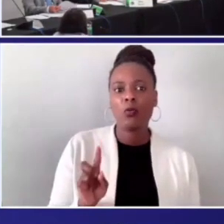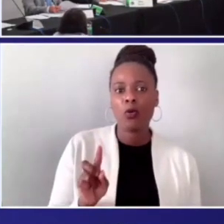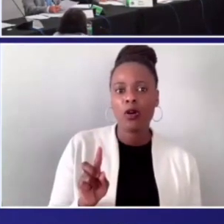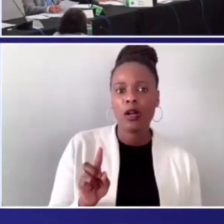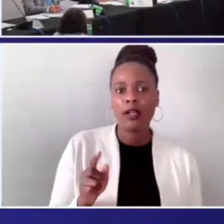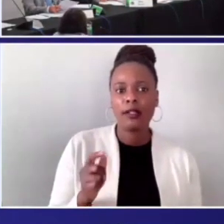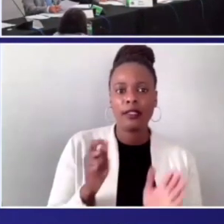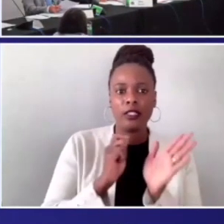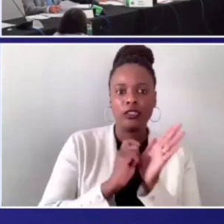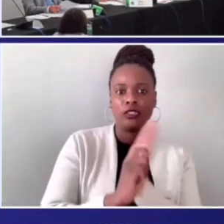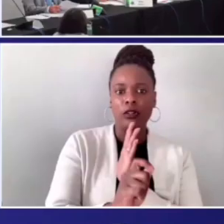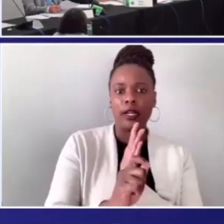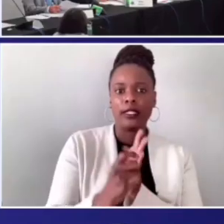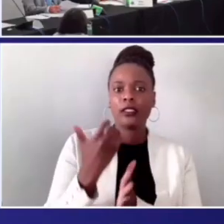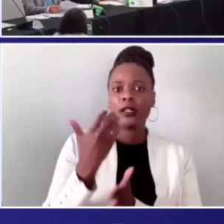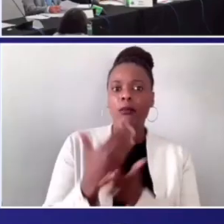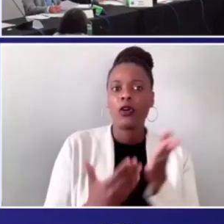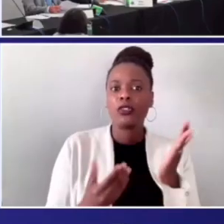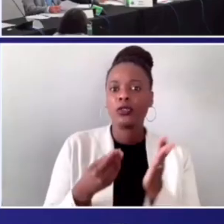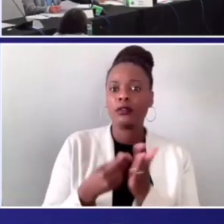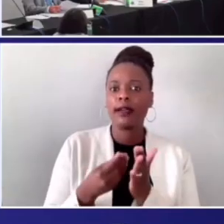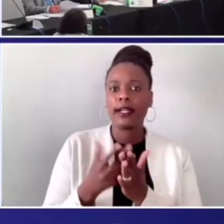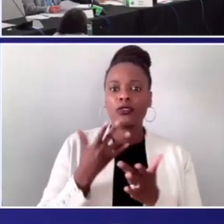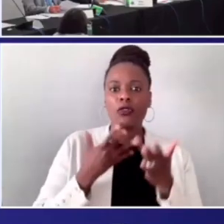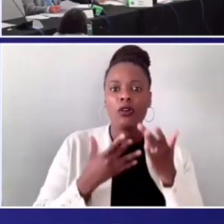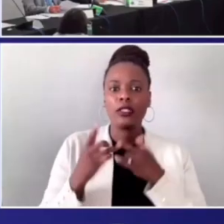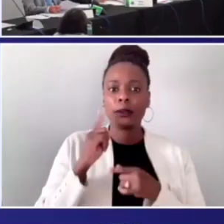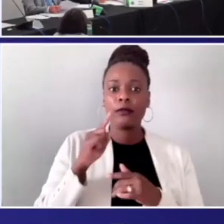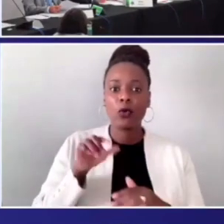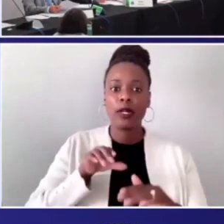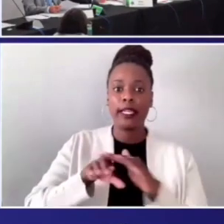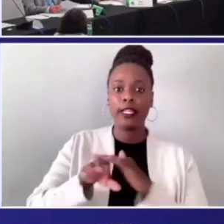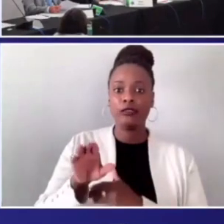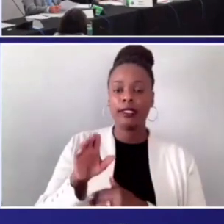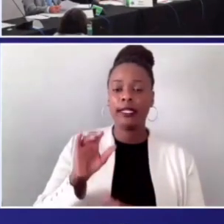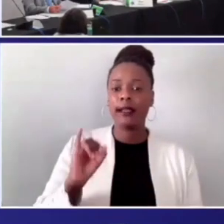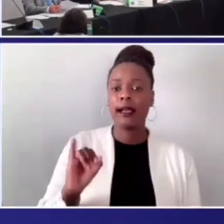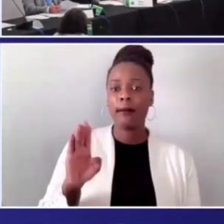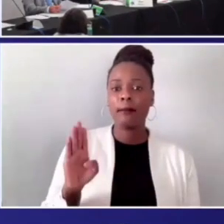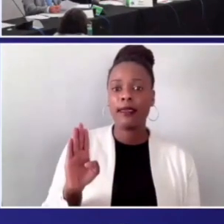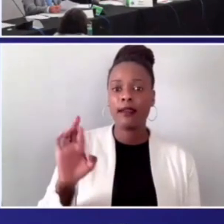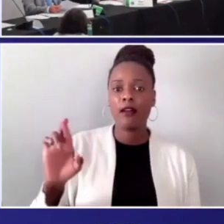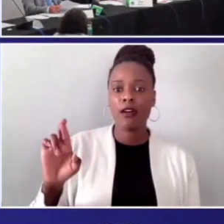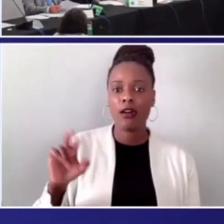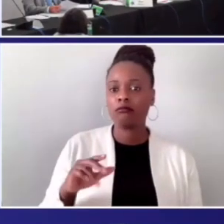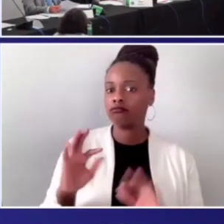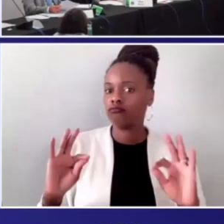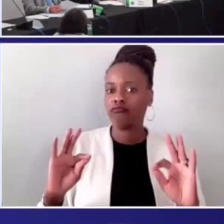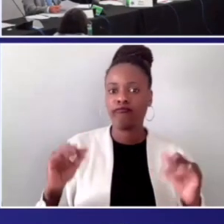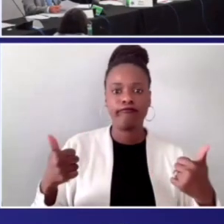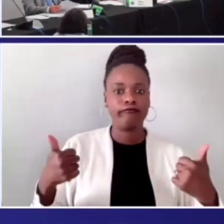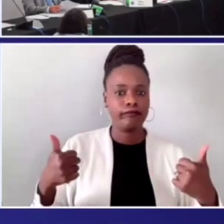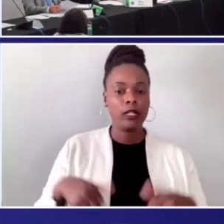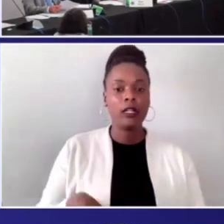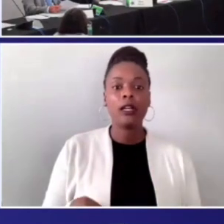financial hardship for entry into IBR for borrowers. No problem there. My -- I have two questions.